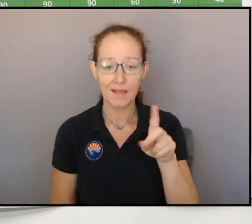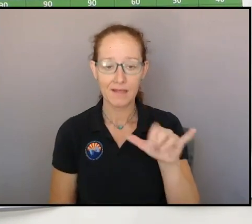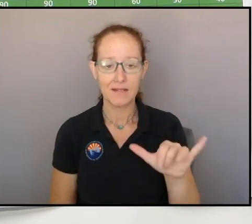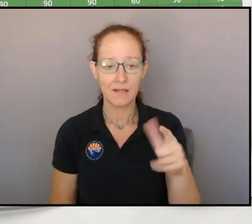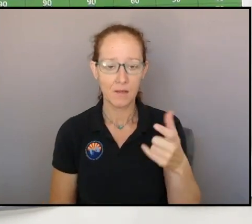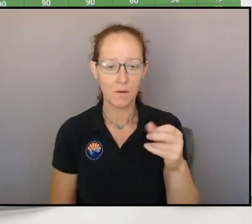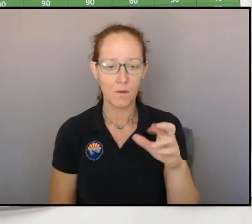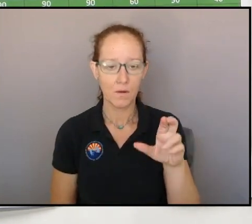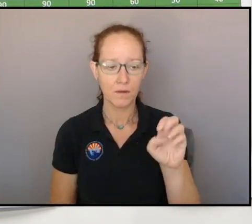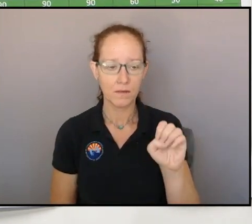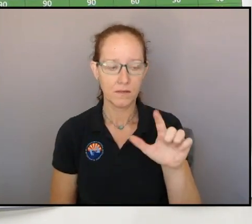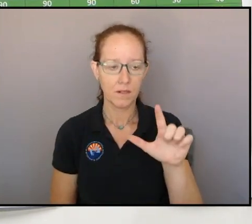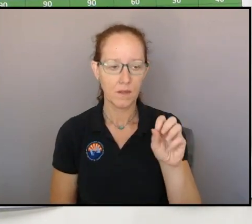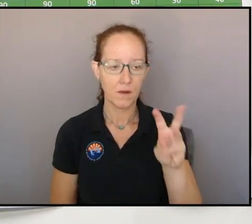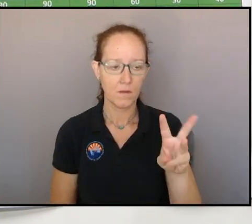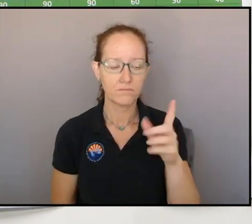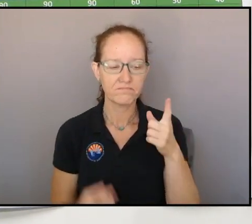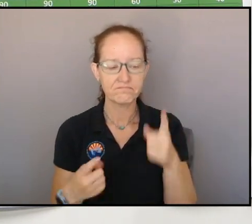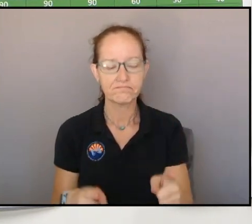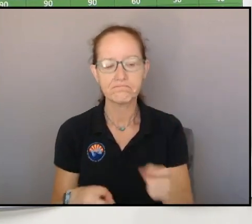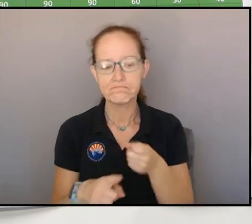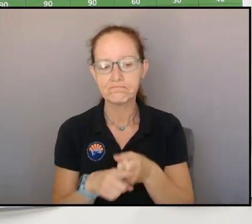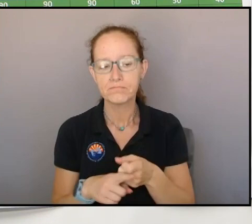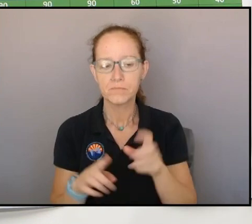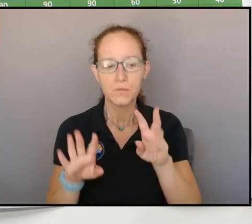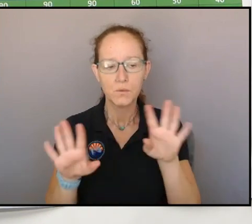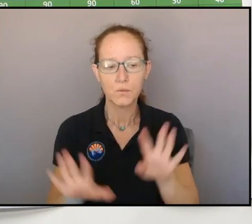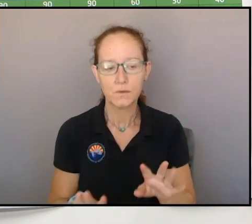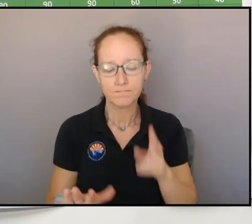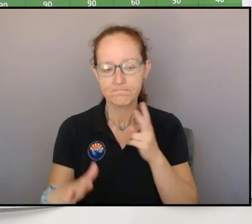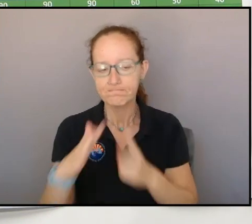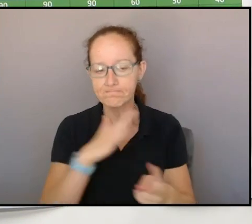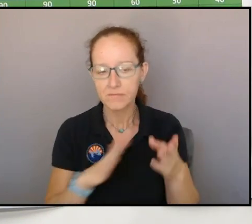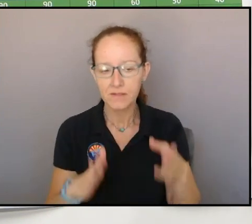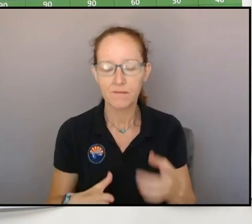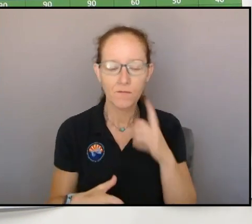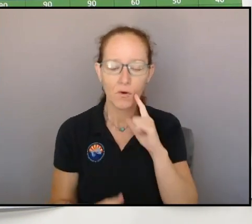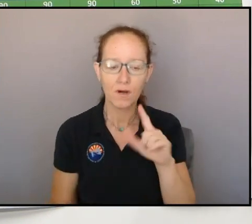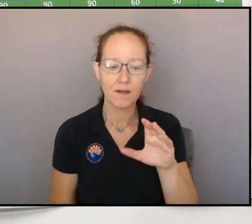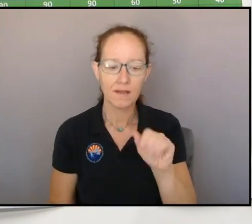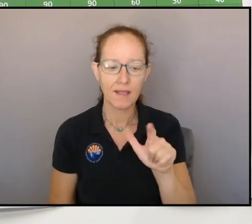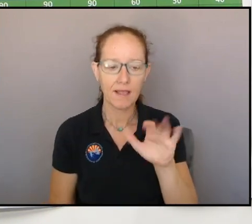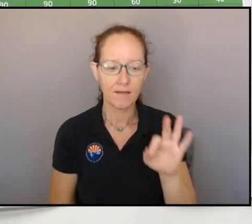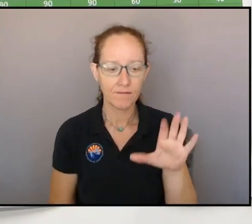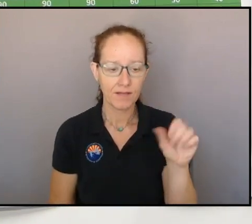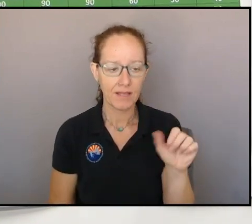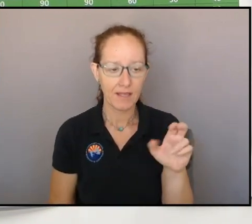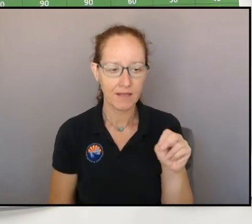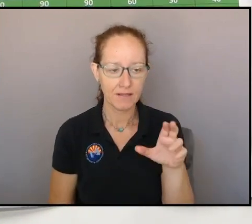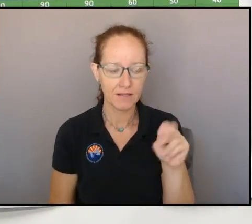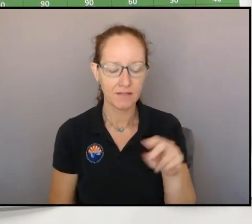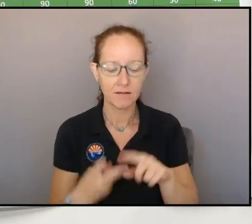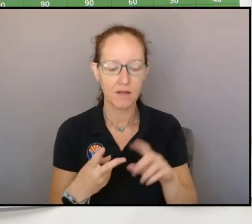on the Calf Canyon/Hermits Peak Fire giving you your Daily Weather Update. We had a little bit of rain this